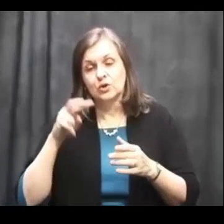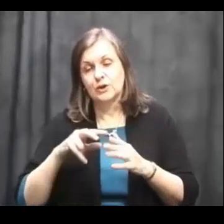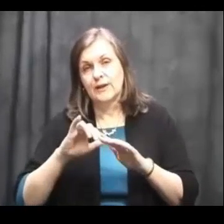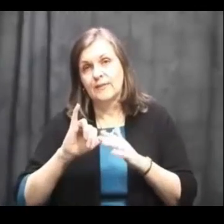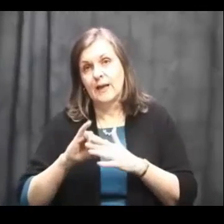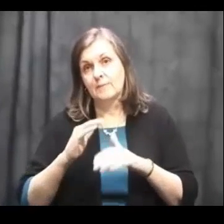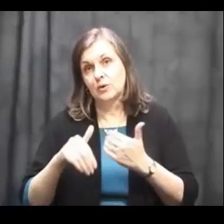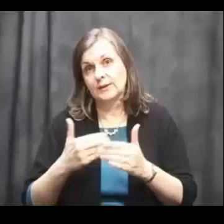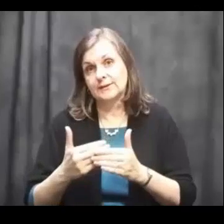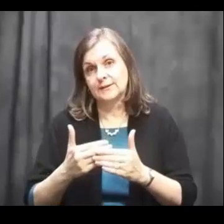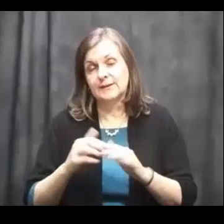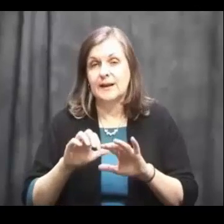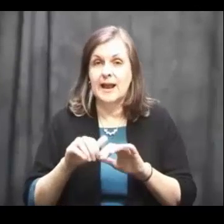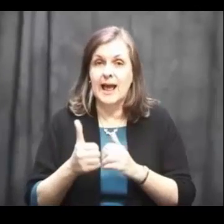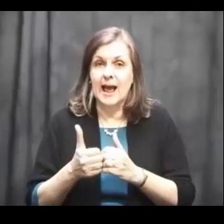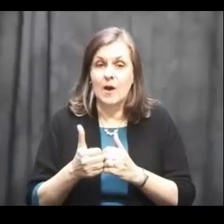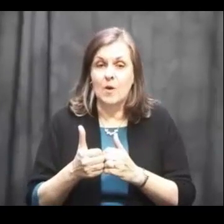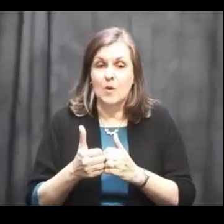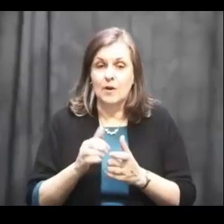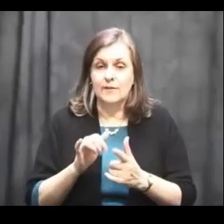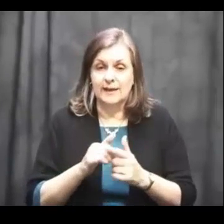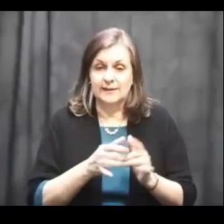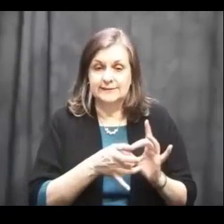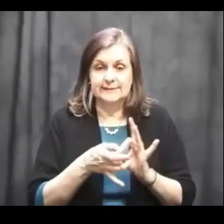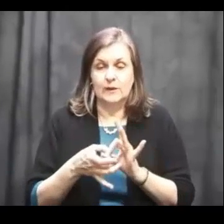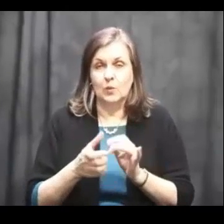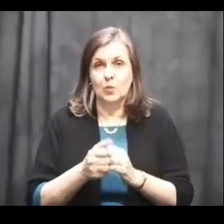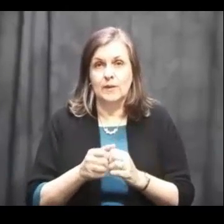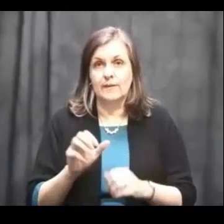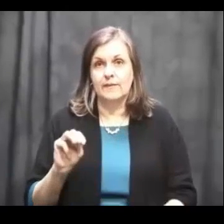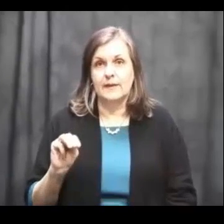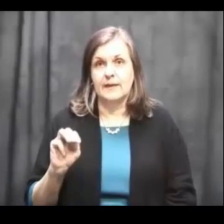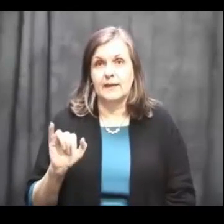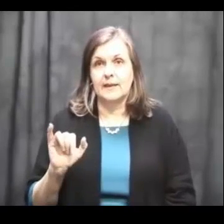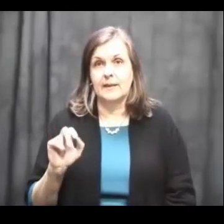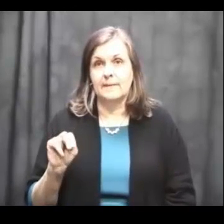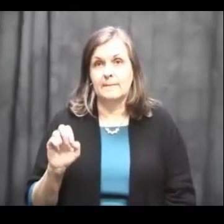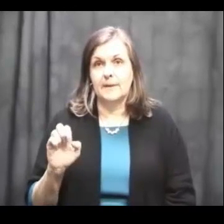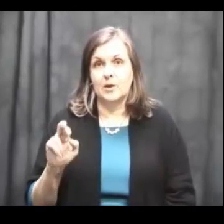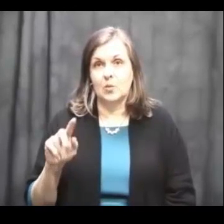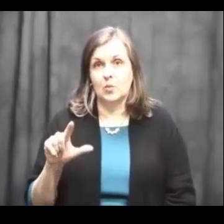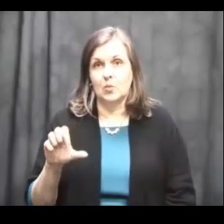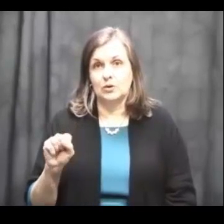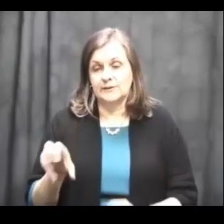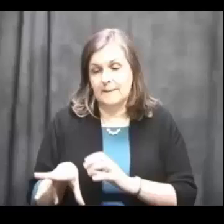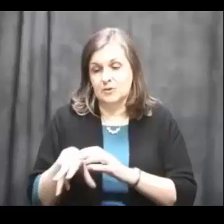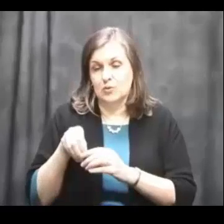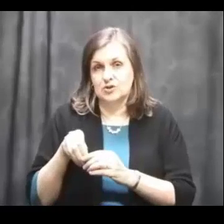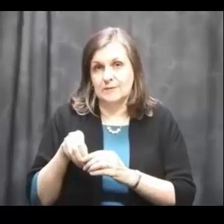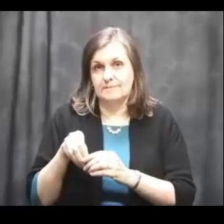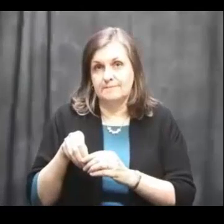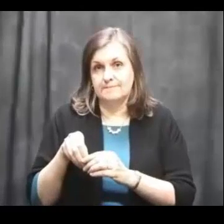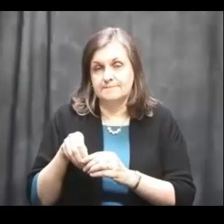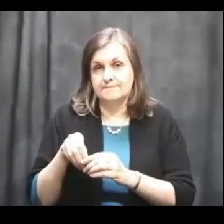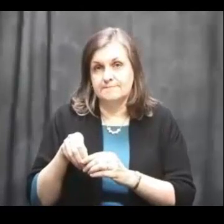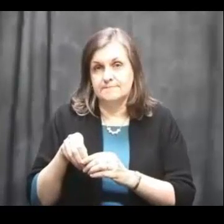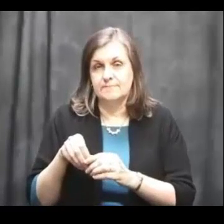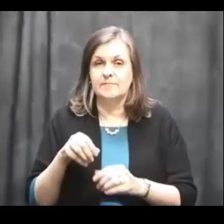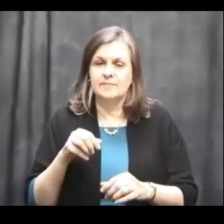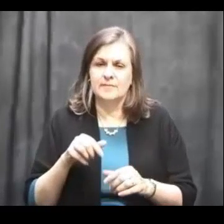we will look at this process and how it's tied to the uptake of minerals now in this basic process